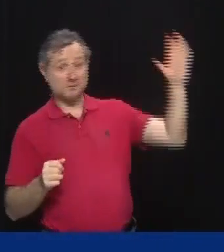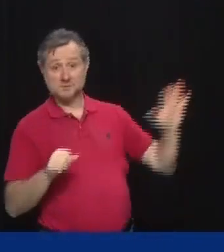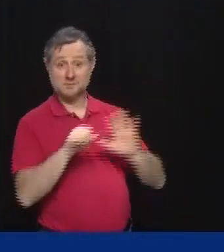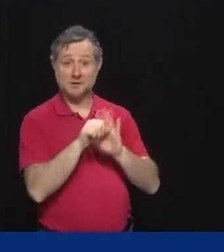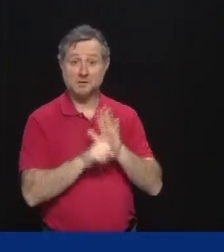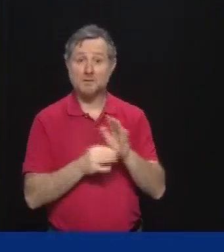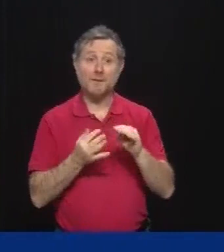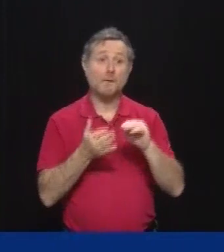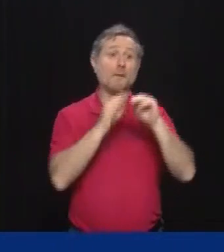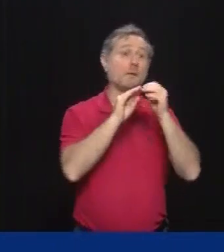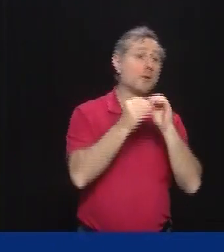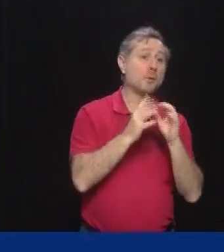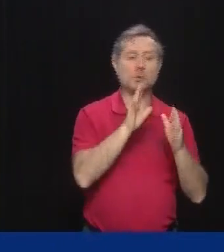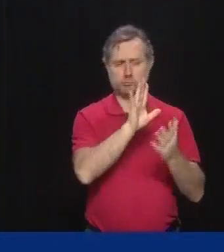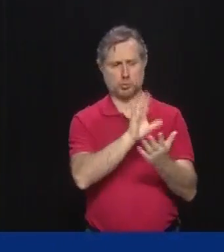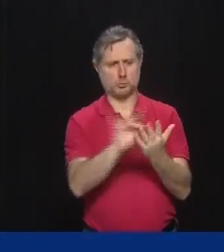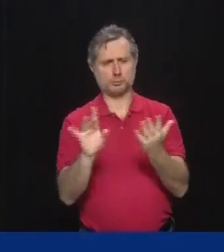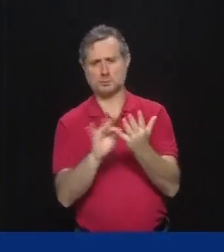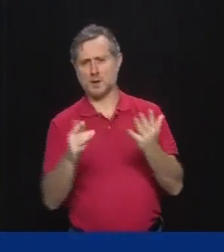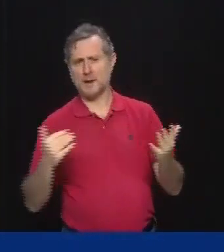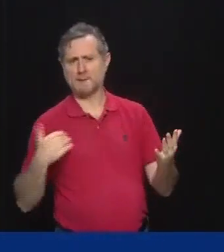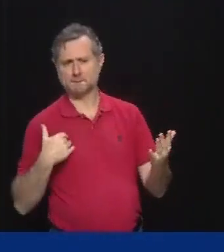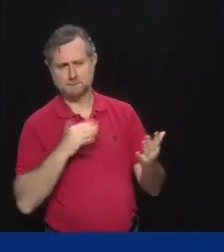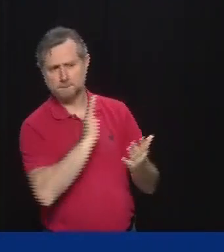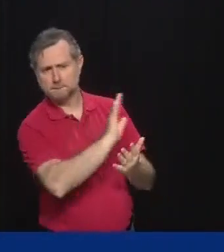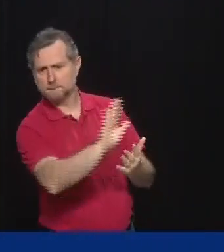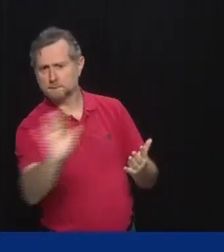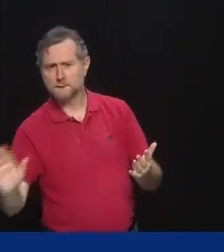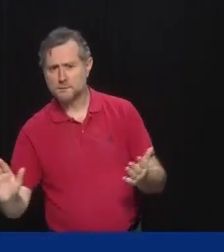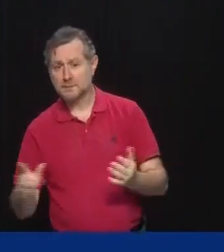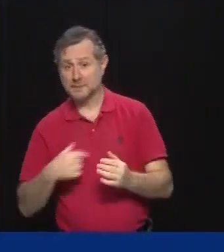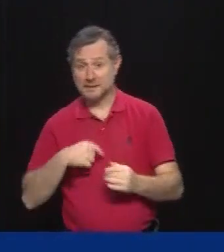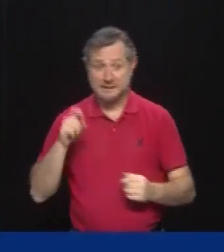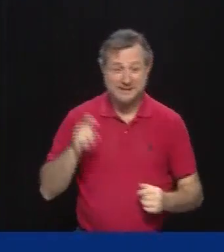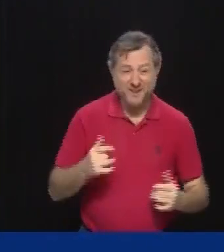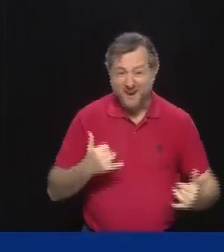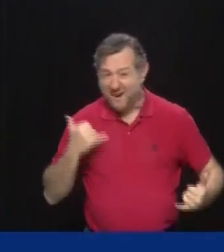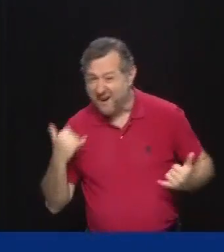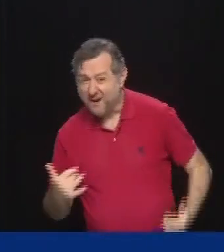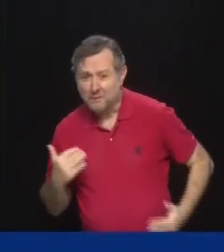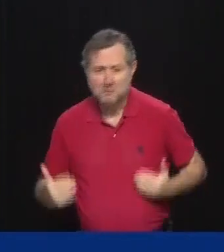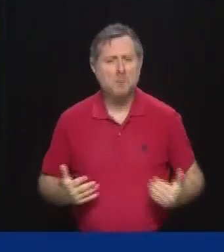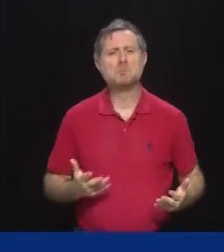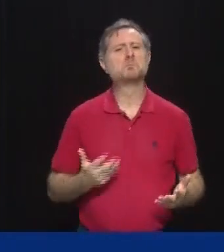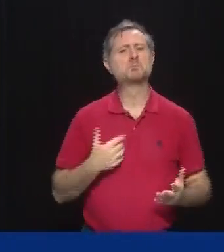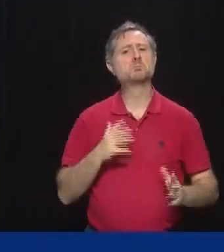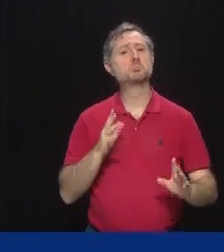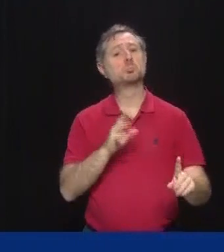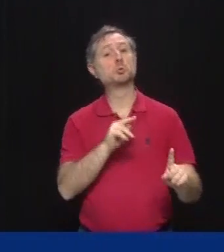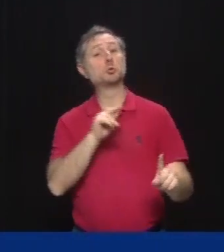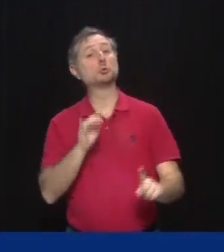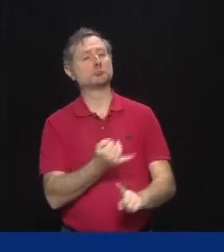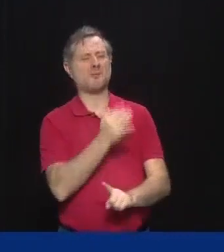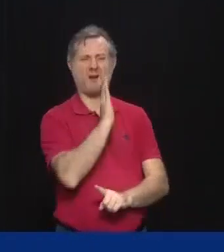PREROGATIVE OF NEW YORK CITY. I'M KEEPING THE OPTIONS ON THE TABLE. IF I SEE HIGHER NUMBERS -- RIGHT NOW I DON'T THINK IT'S